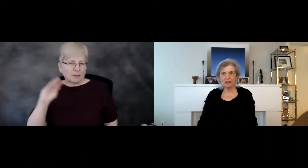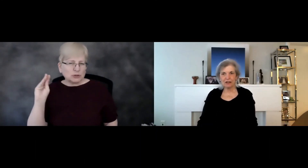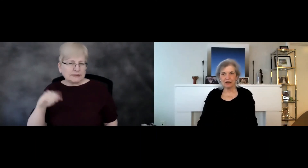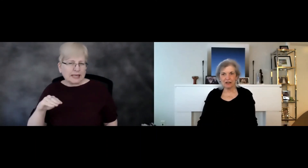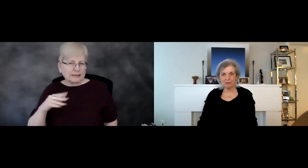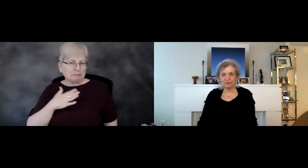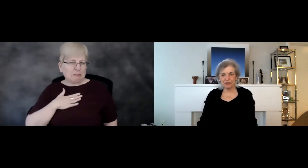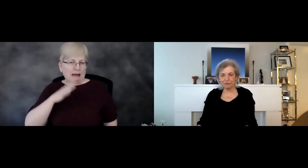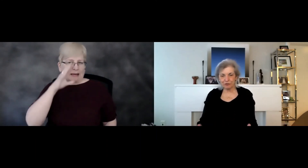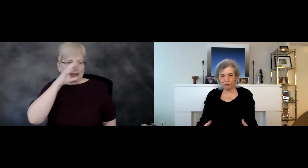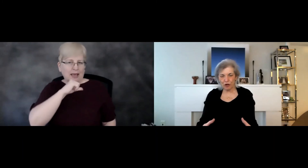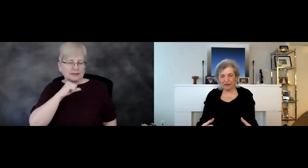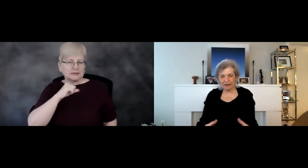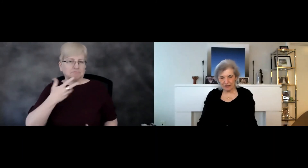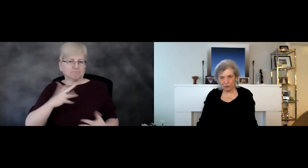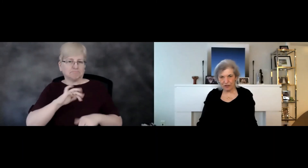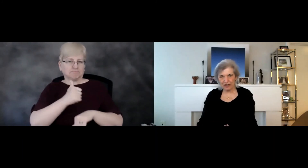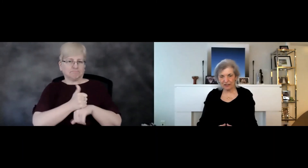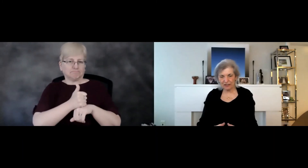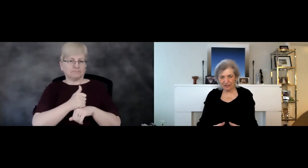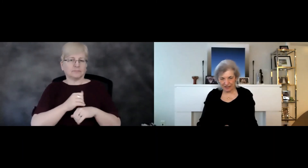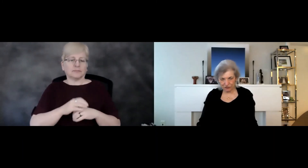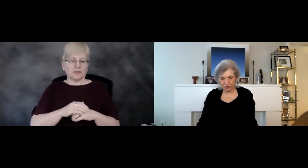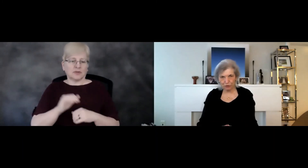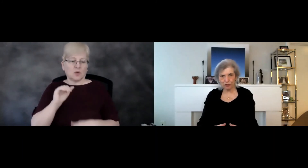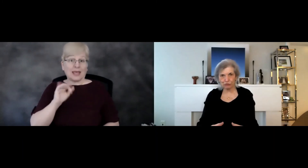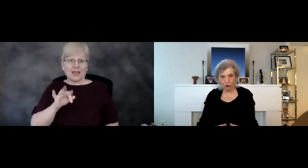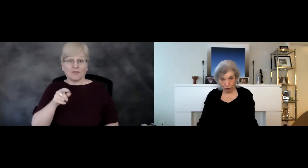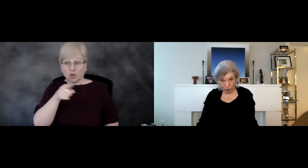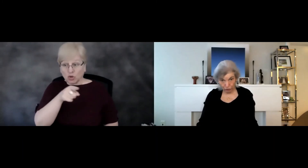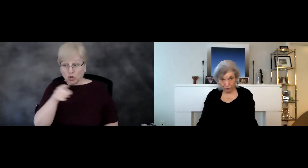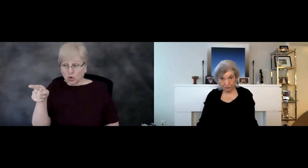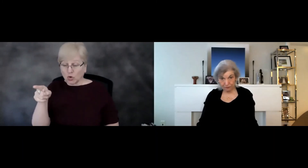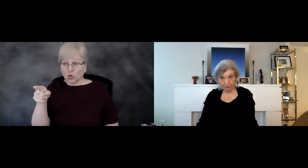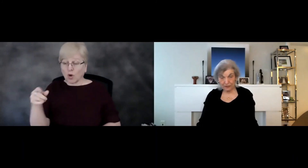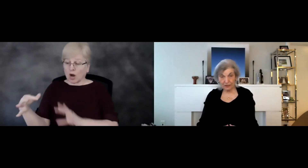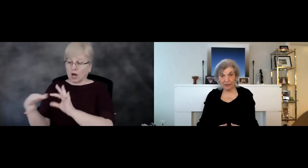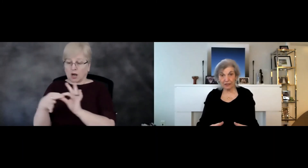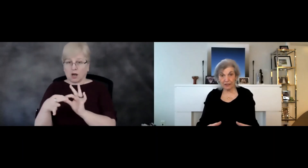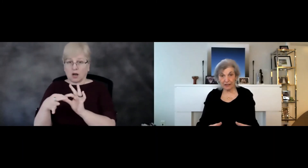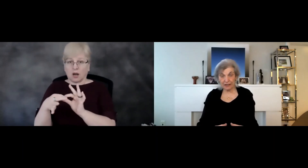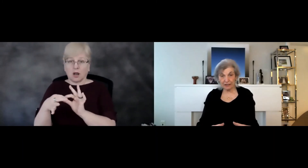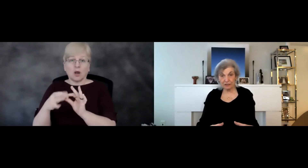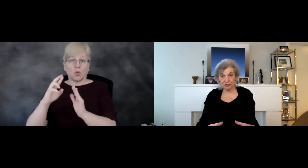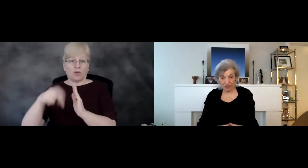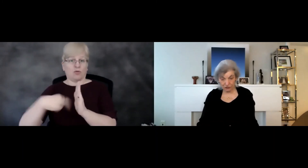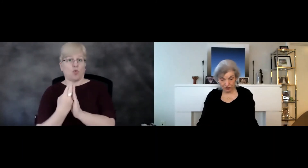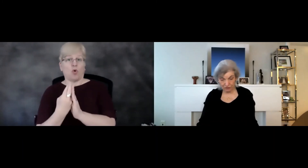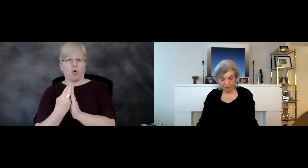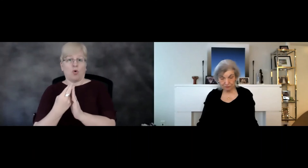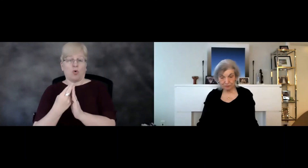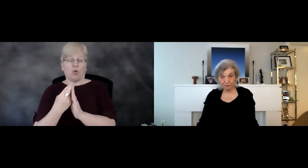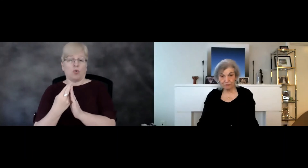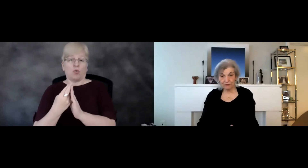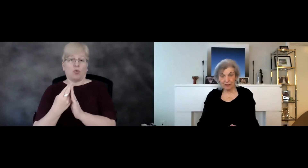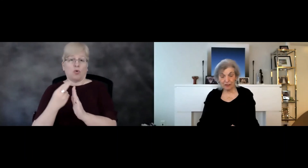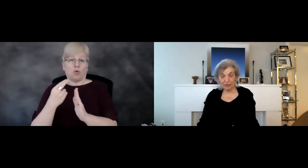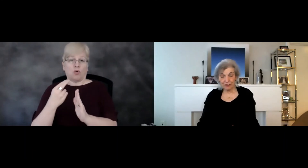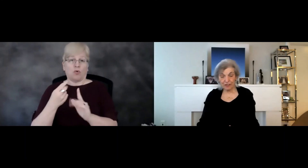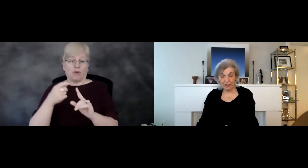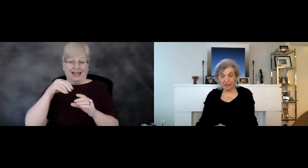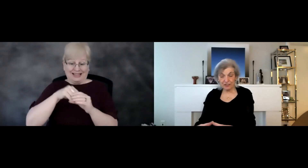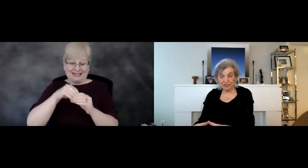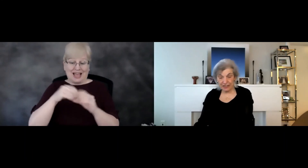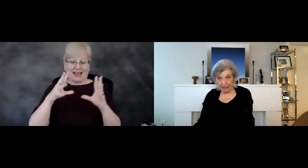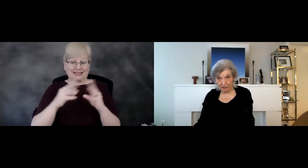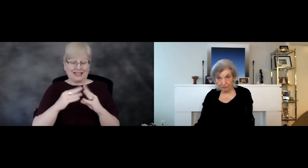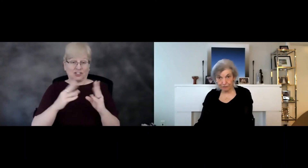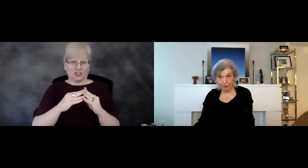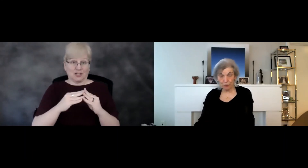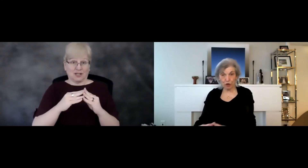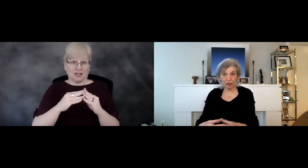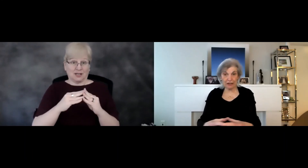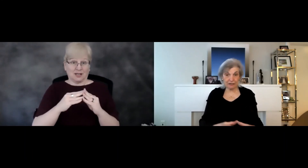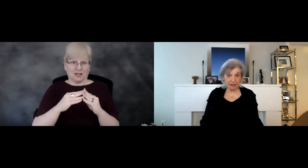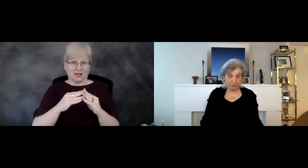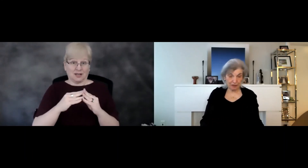17:40:24 If you are in anyway connected with a role in a session, the data from all academic